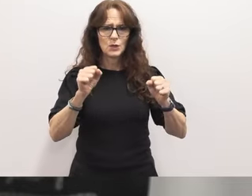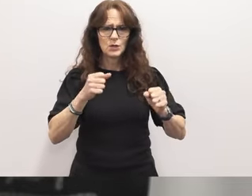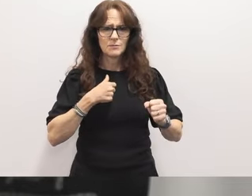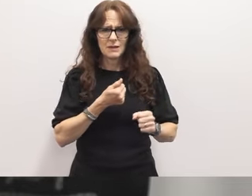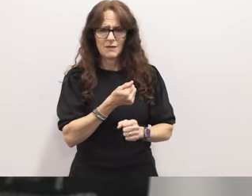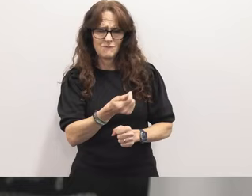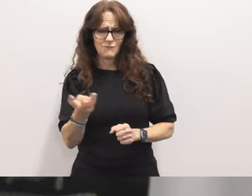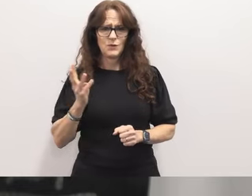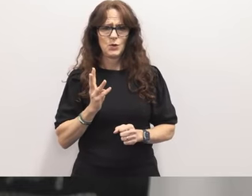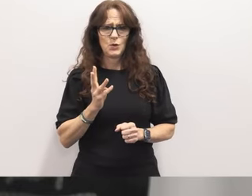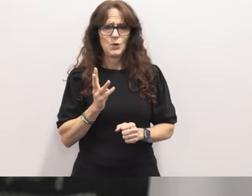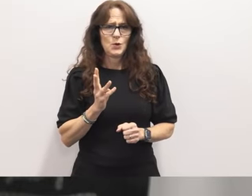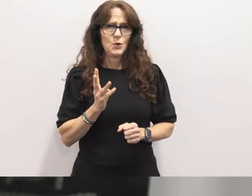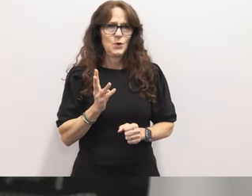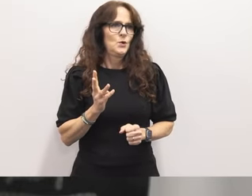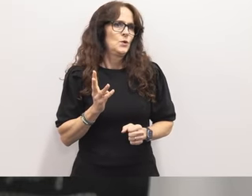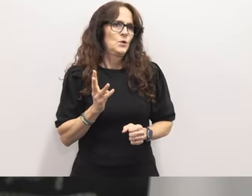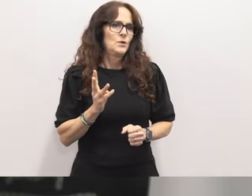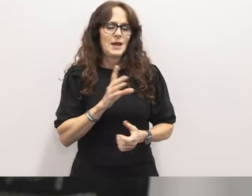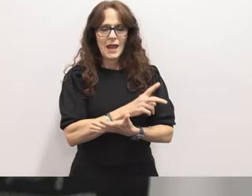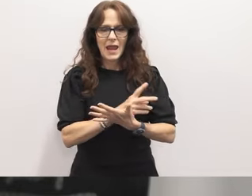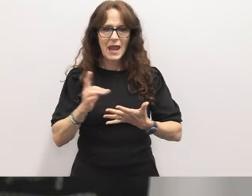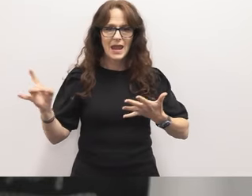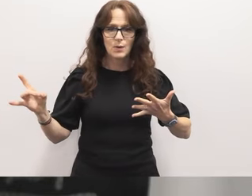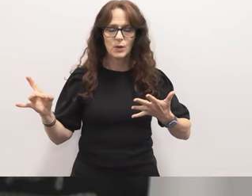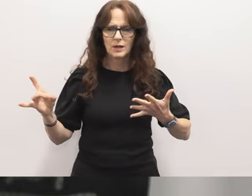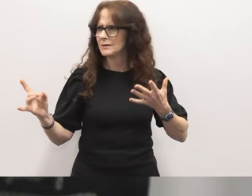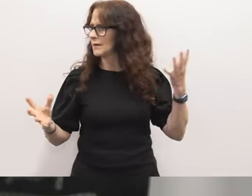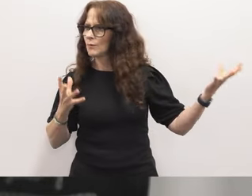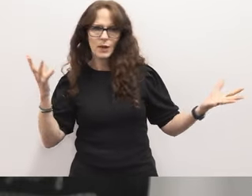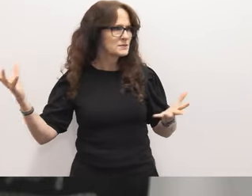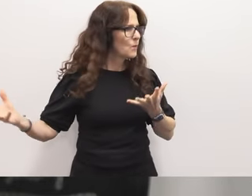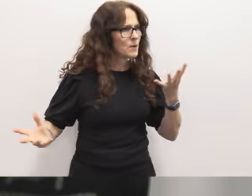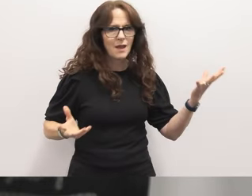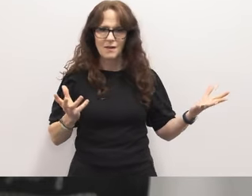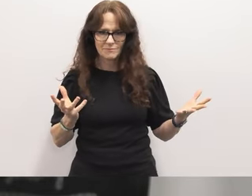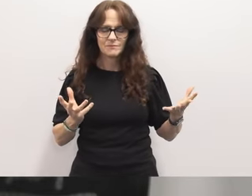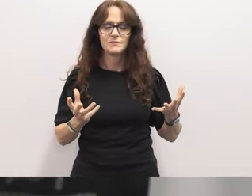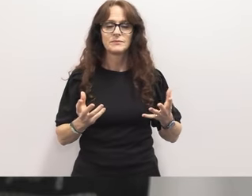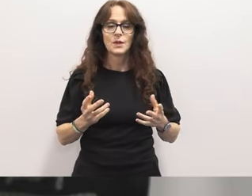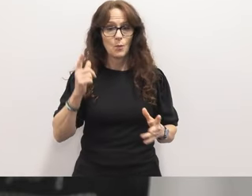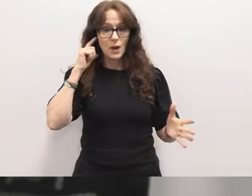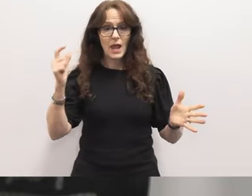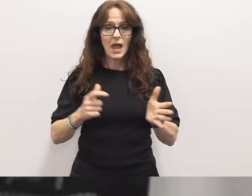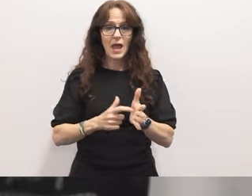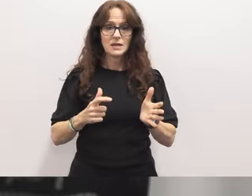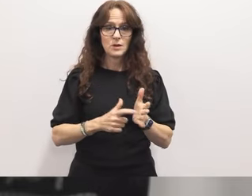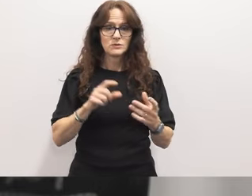I would say it took me about eight weeks to figure out what is going on. And what I noticed in my feedback was a pattern